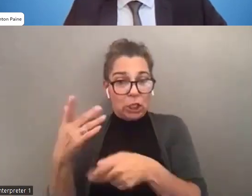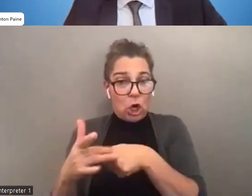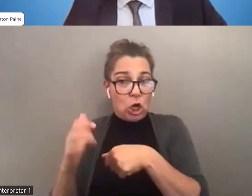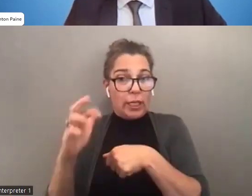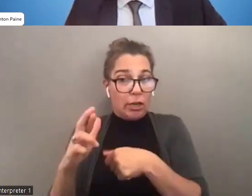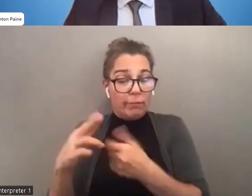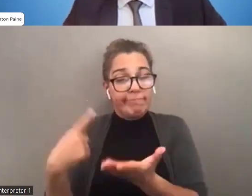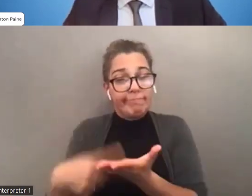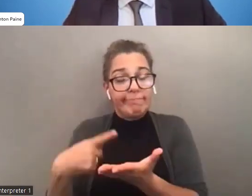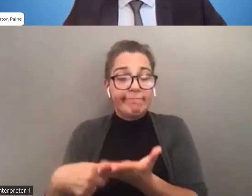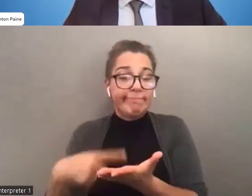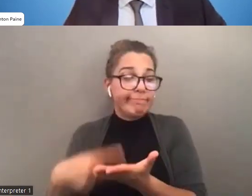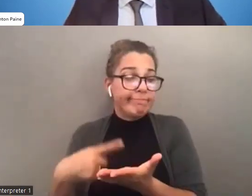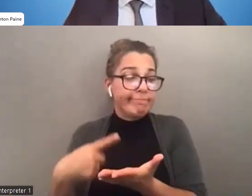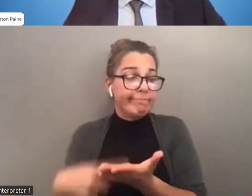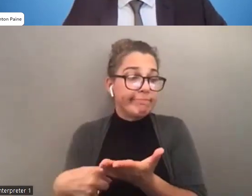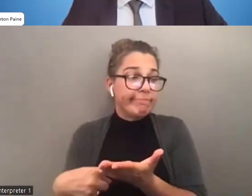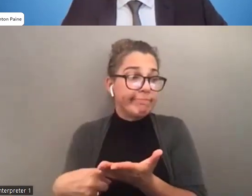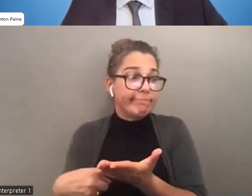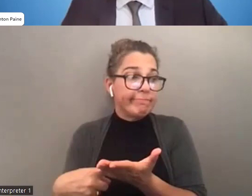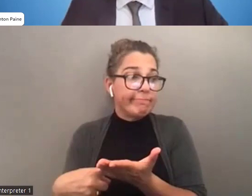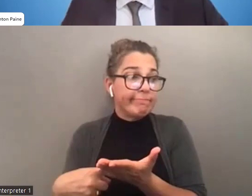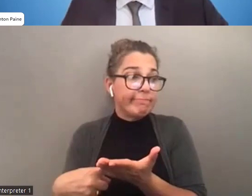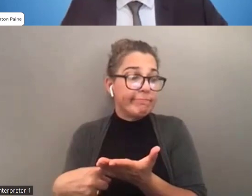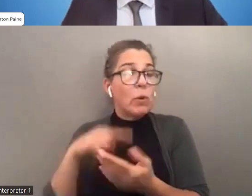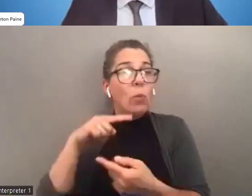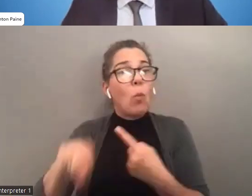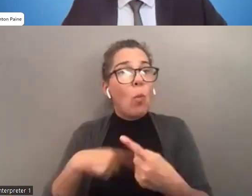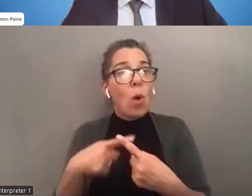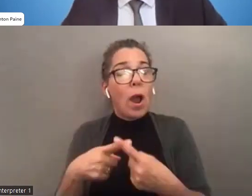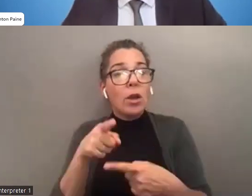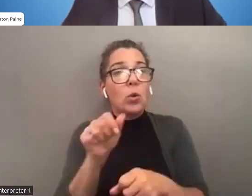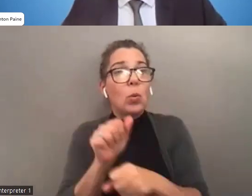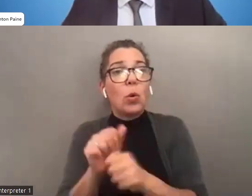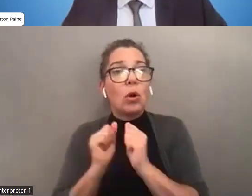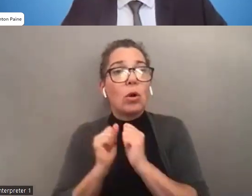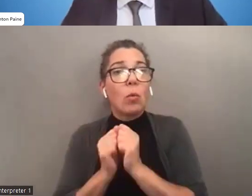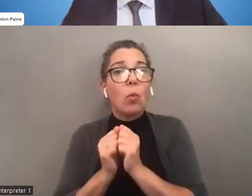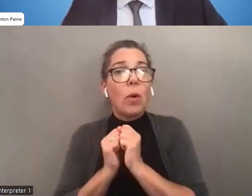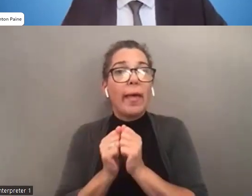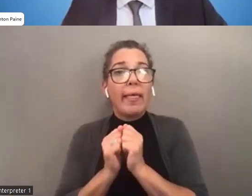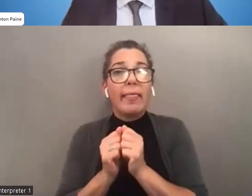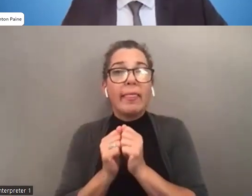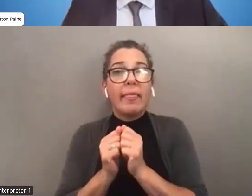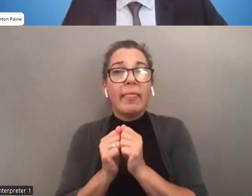you know, sort of when you're working with, you know, sovereign tribal nations,